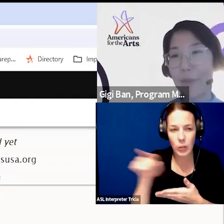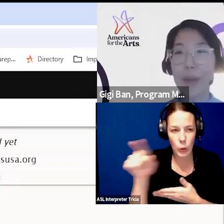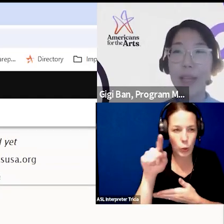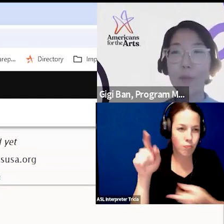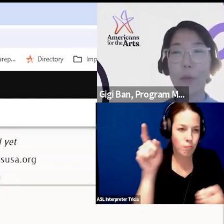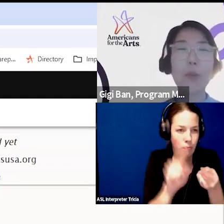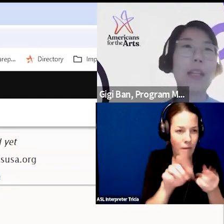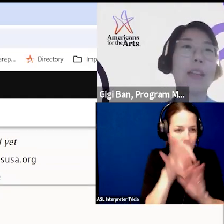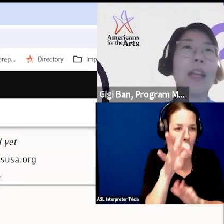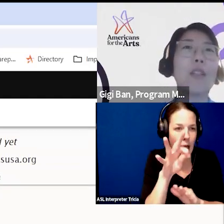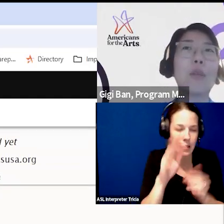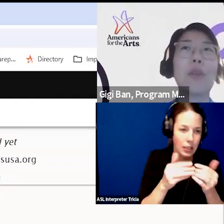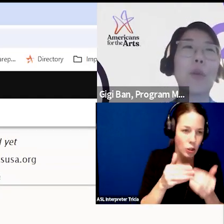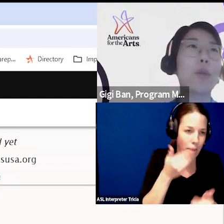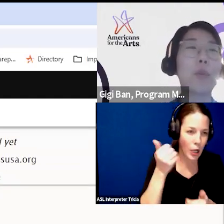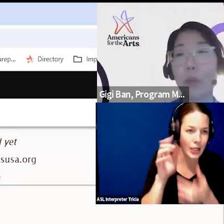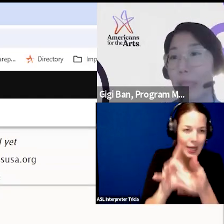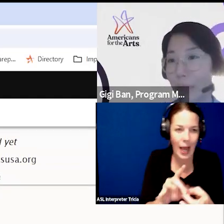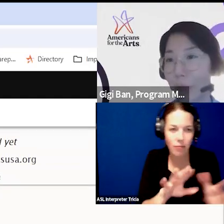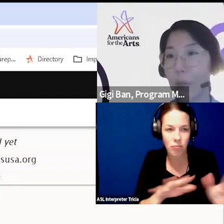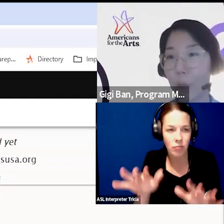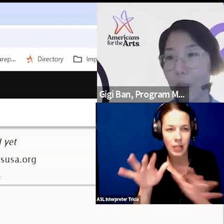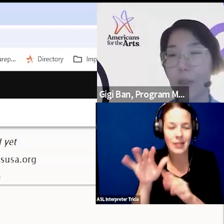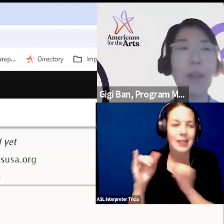and find folks and connect you to folks who are doing similar work.